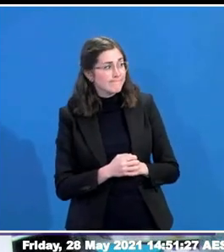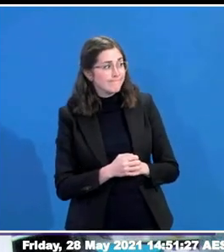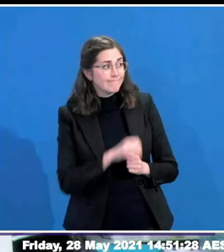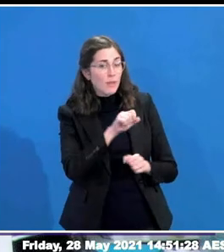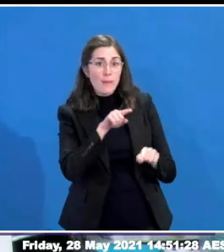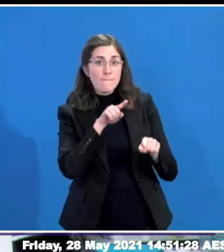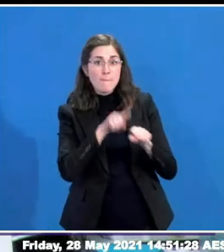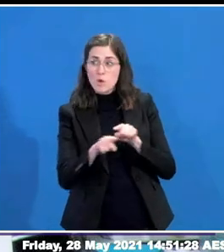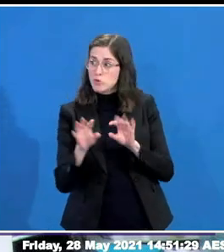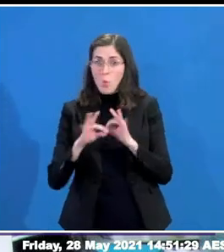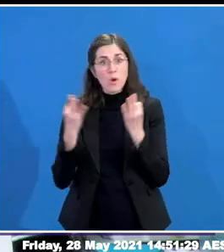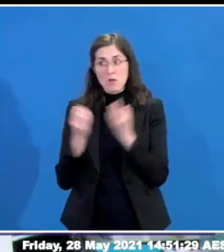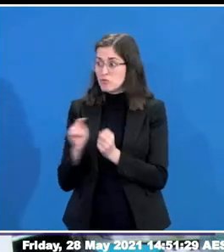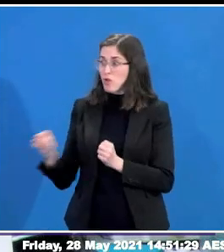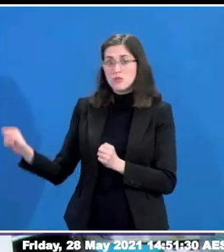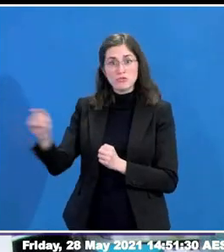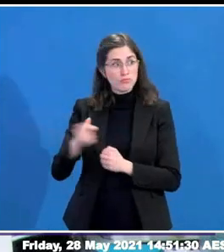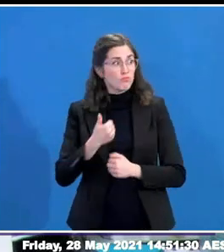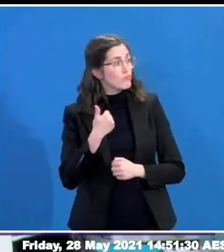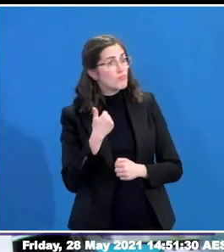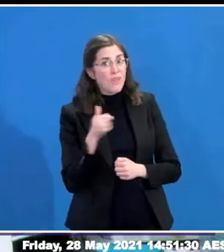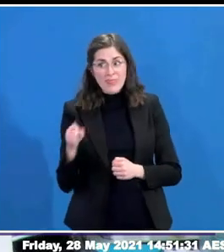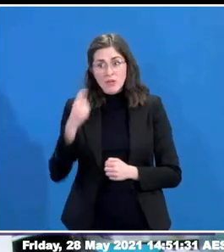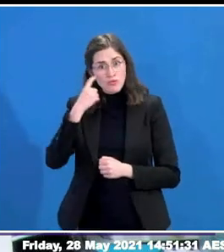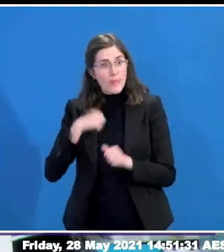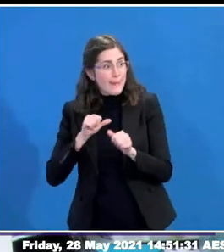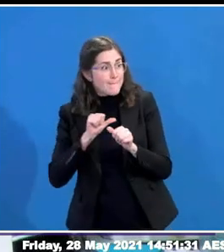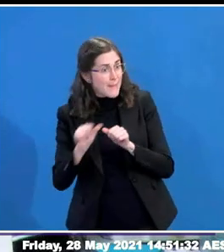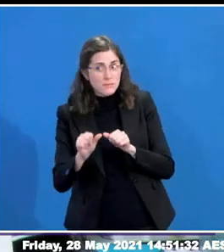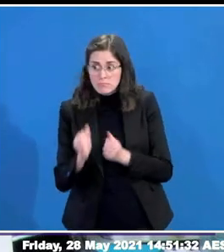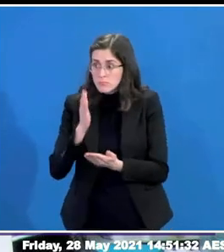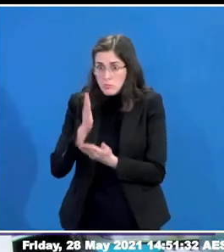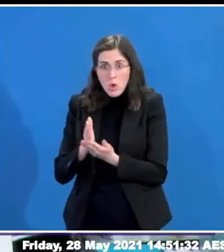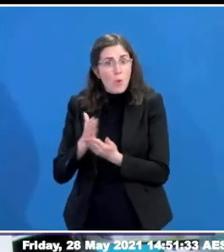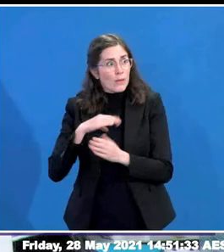will be well-intentioned, competent and anxious to provide the best quality of